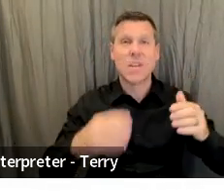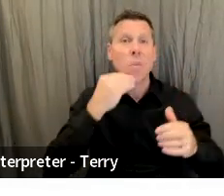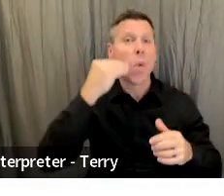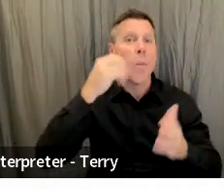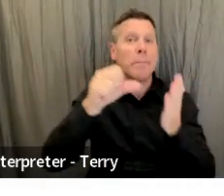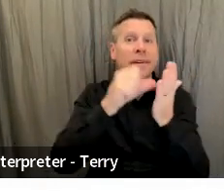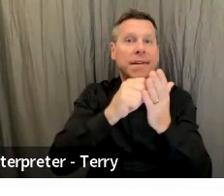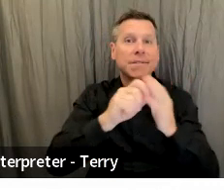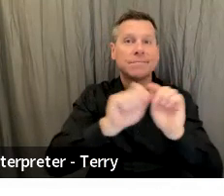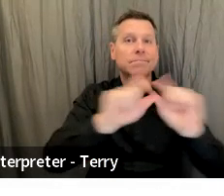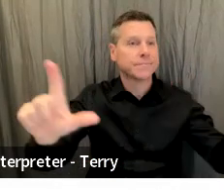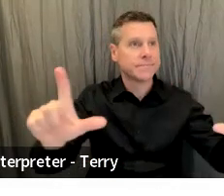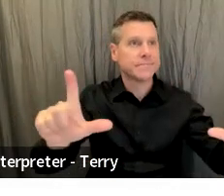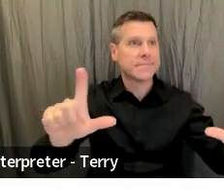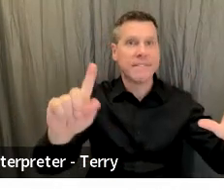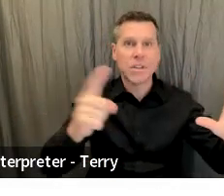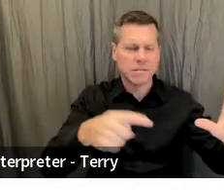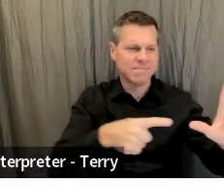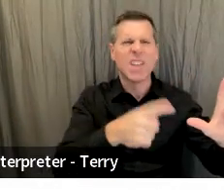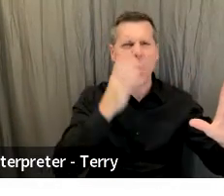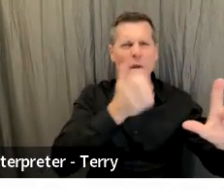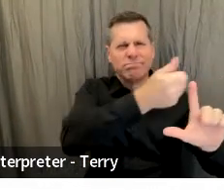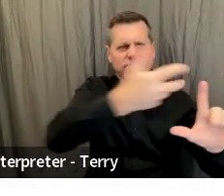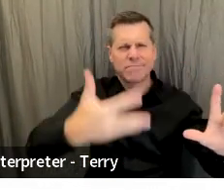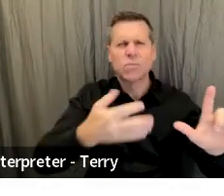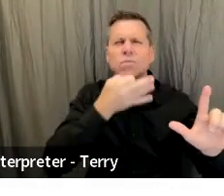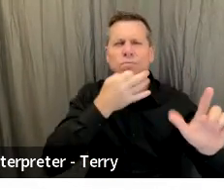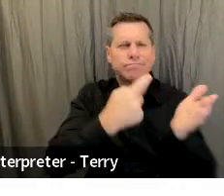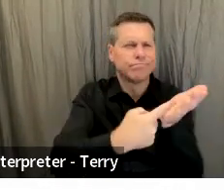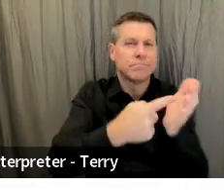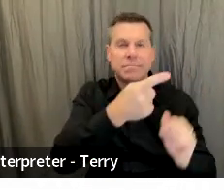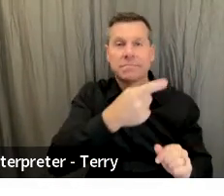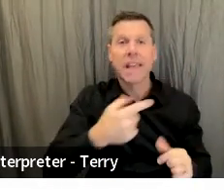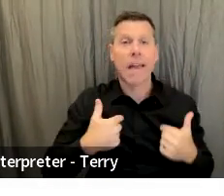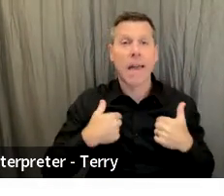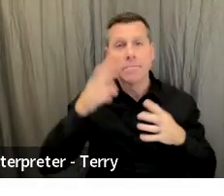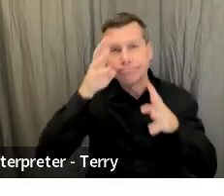I'll talk about the home page in just a second. I ended up creating the home page and there's a little story about that.